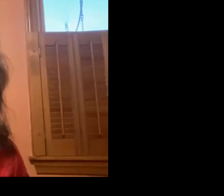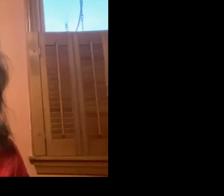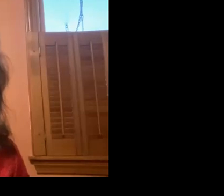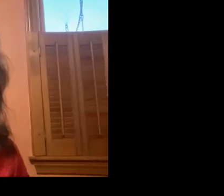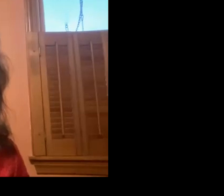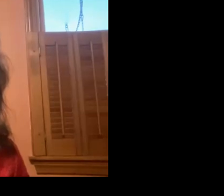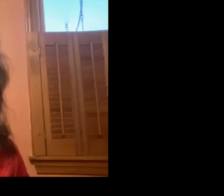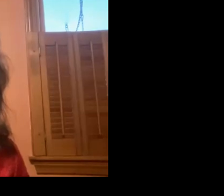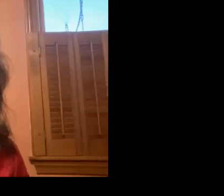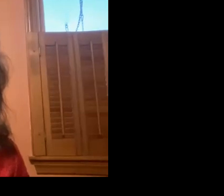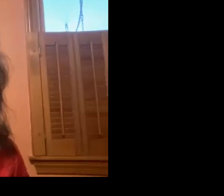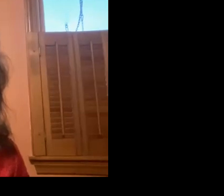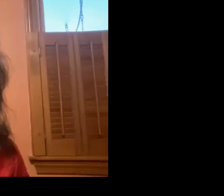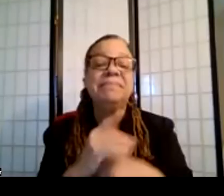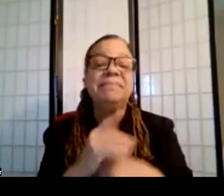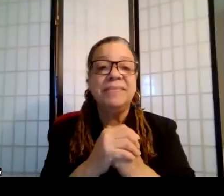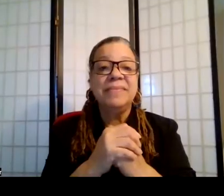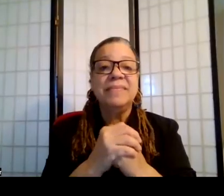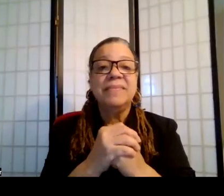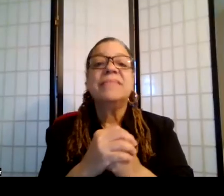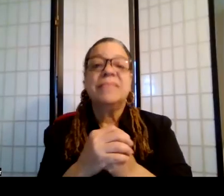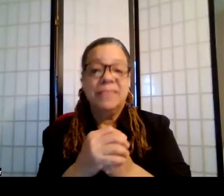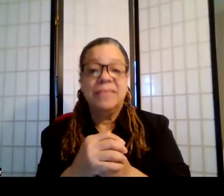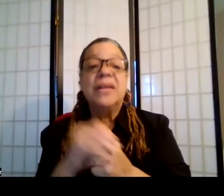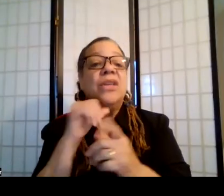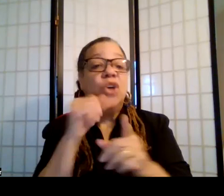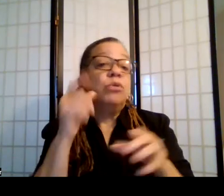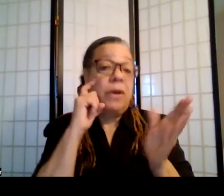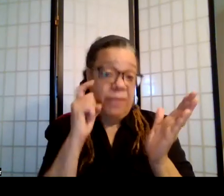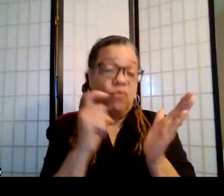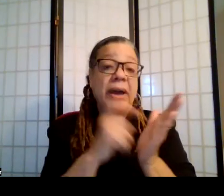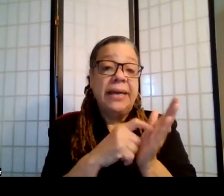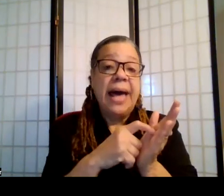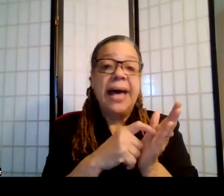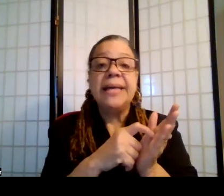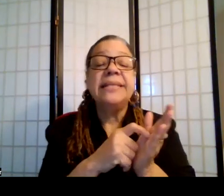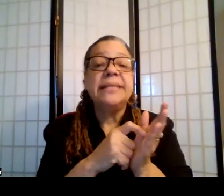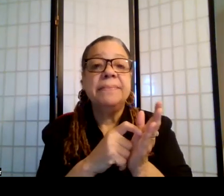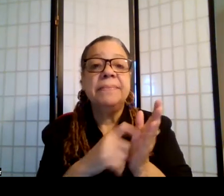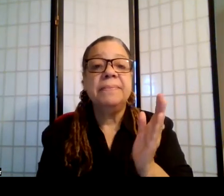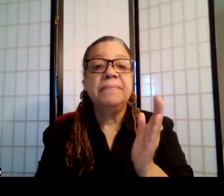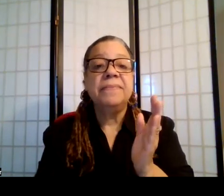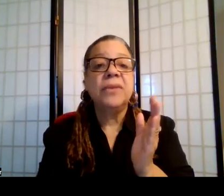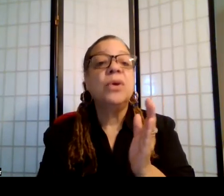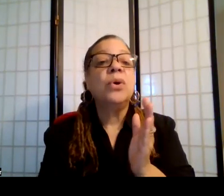But, I think, at the same time we also have to recognize that, you know, it's one of those things where everybody has to play a role,